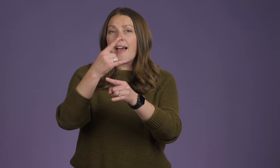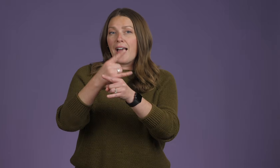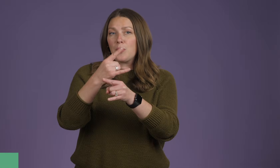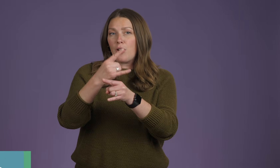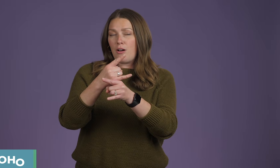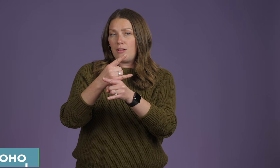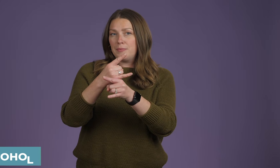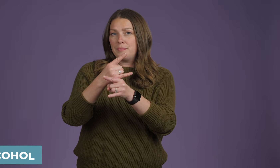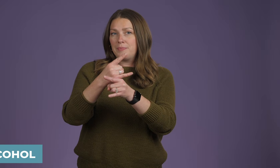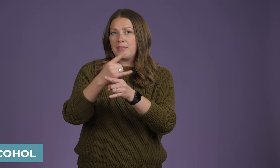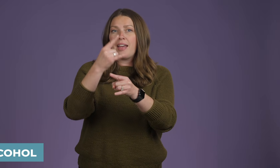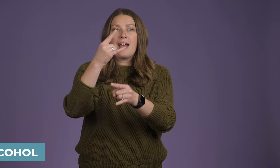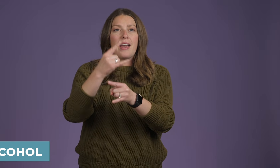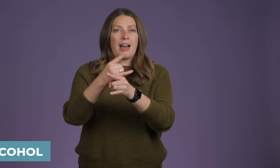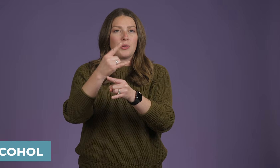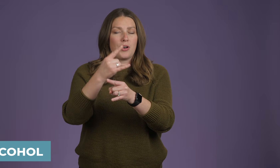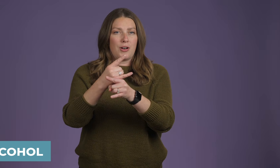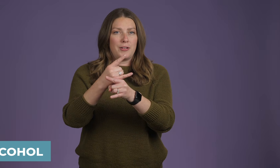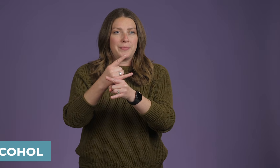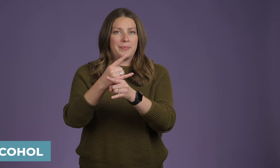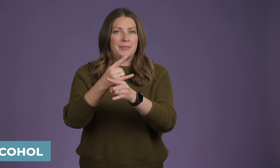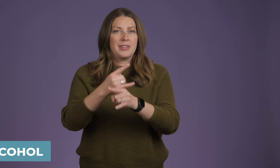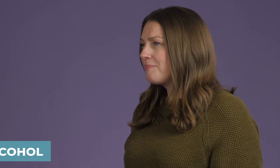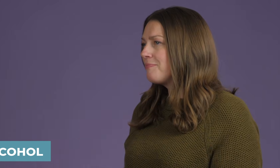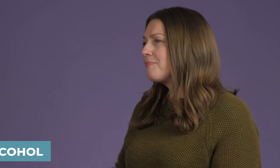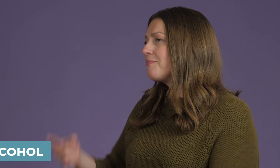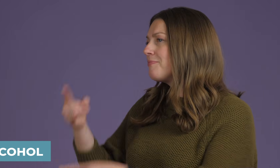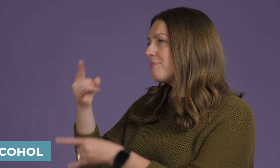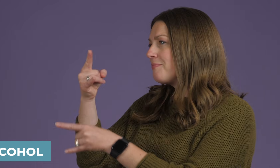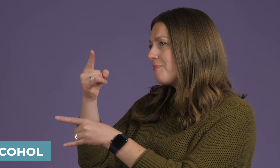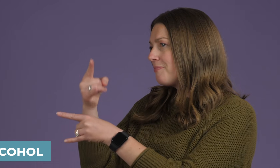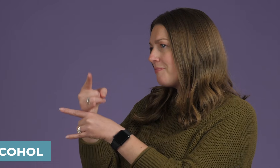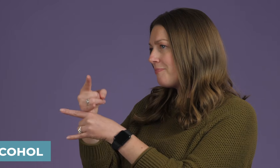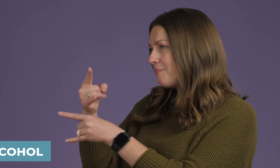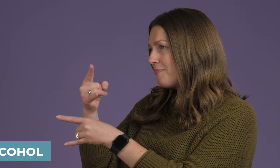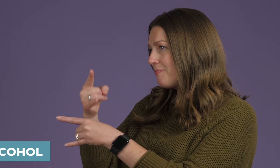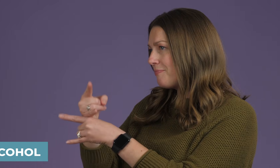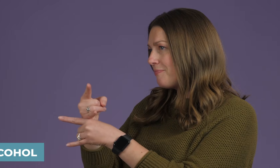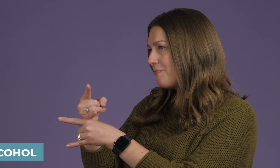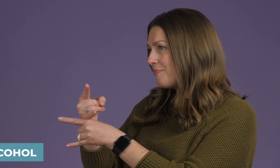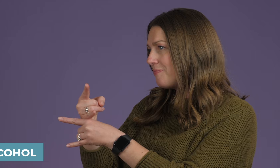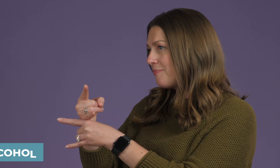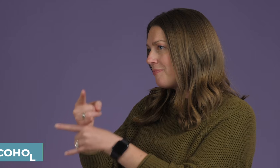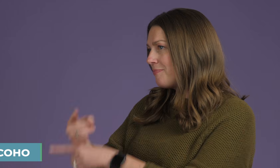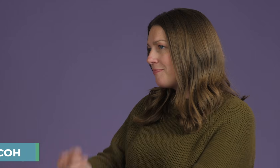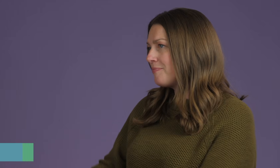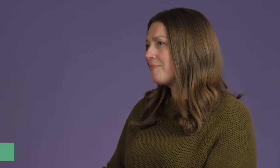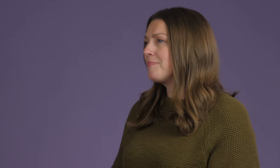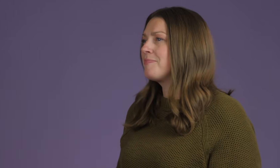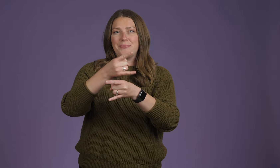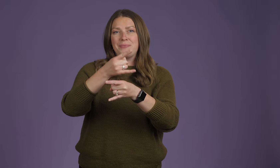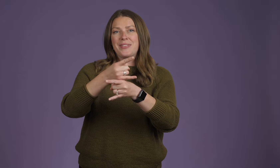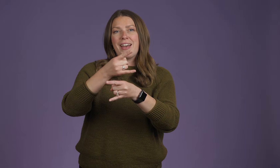Alcohol. Your index and your pinky are out and on their side.